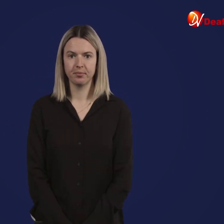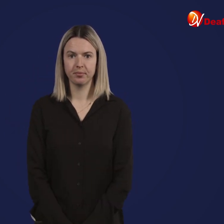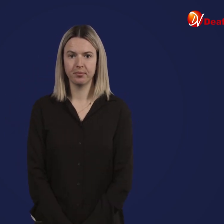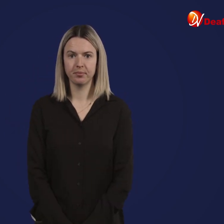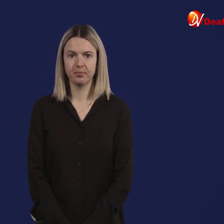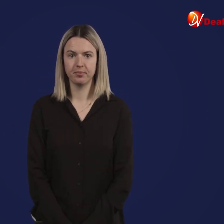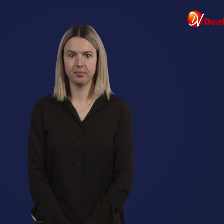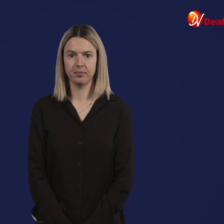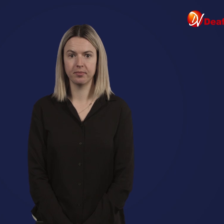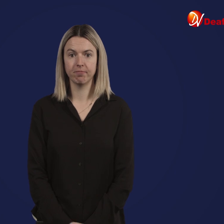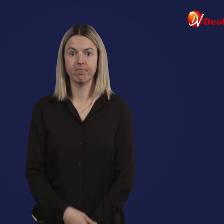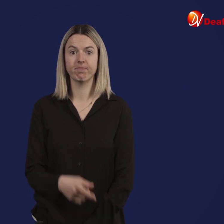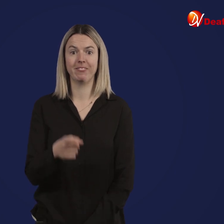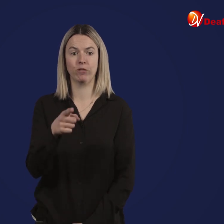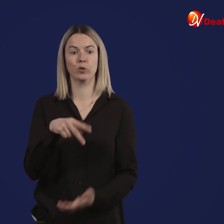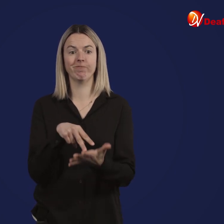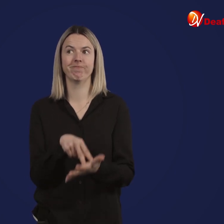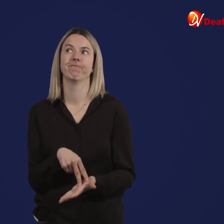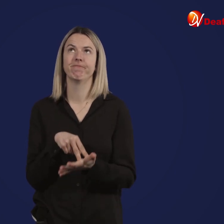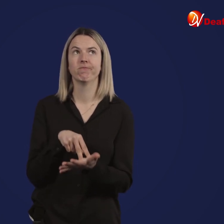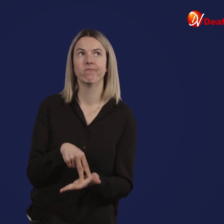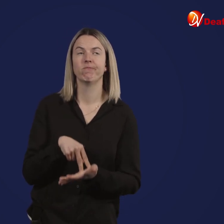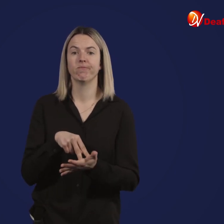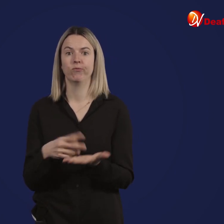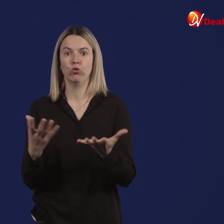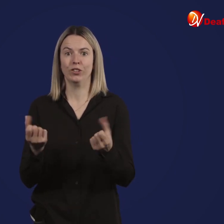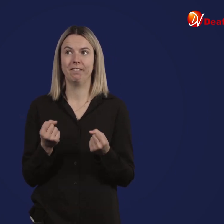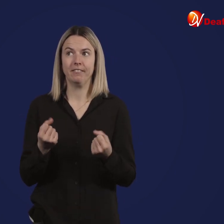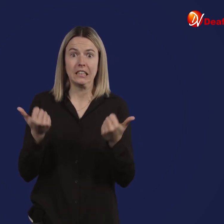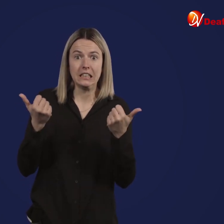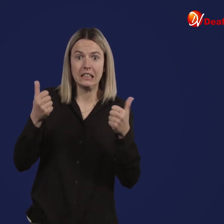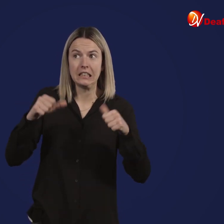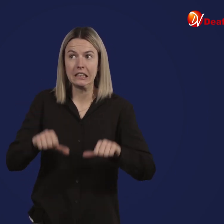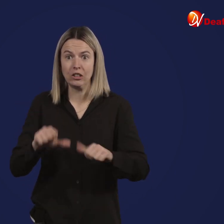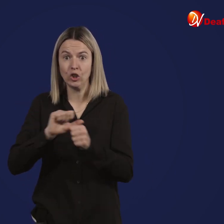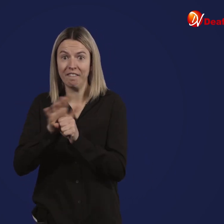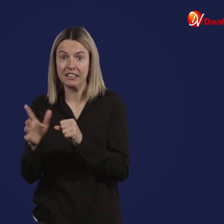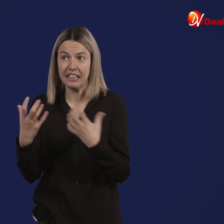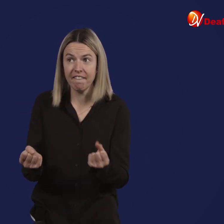you must wear a face mask when leaving your home or accommodation for a permitted reason such as medical care.